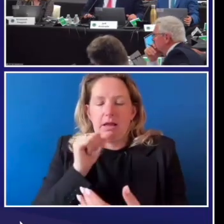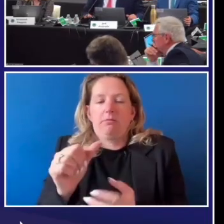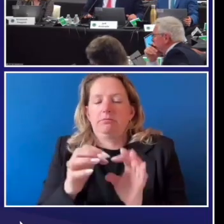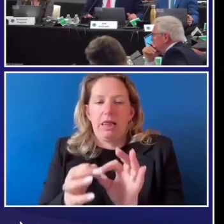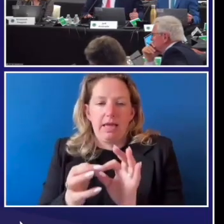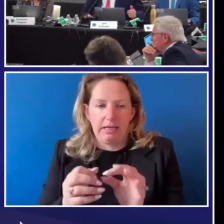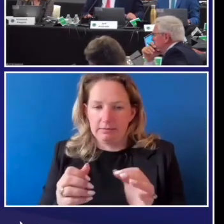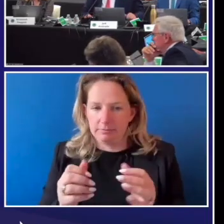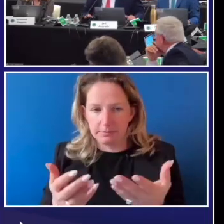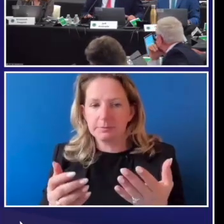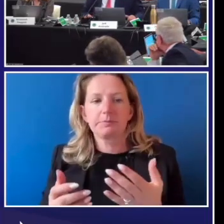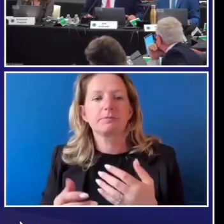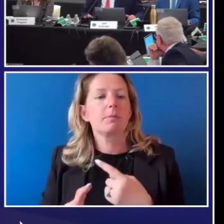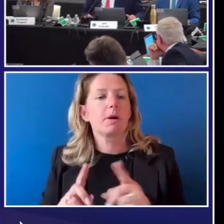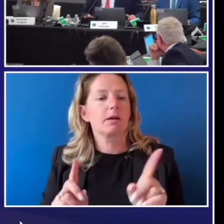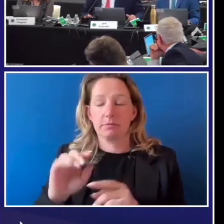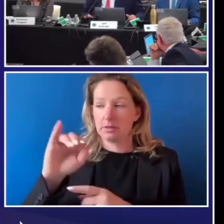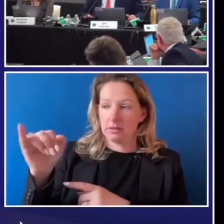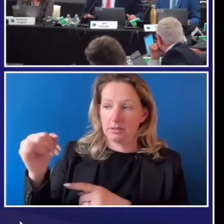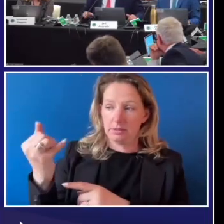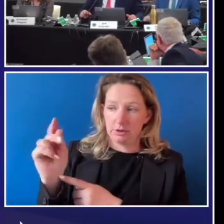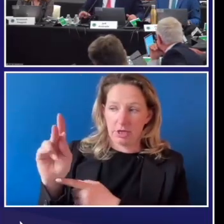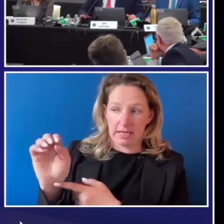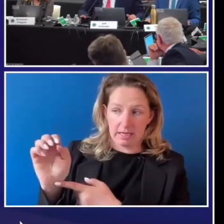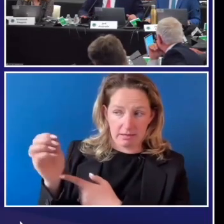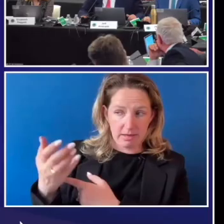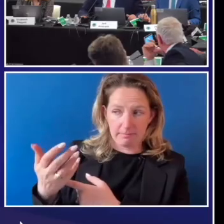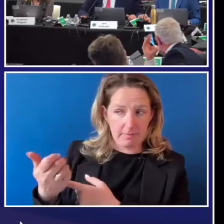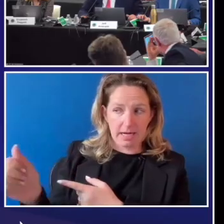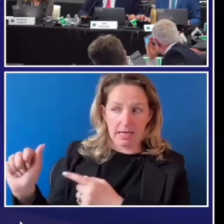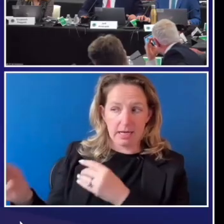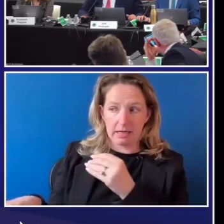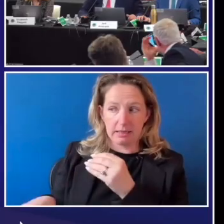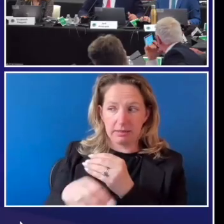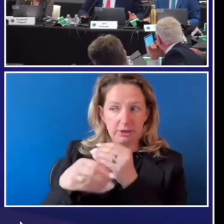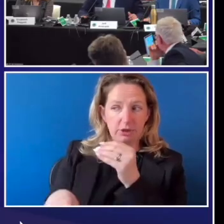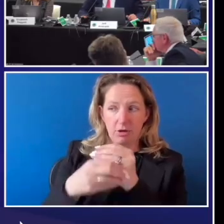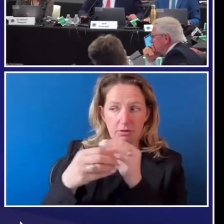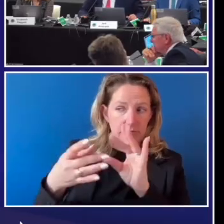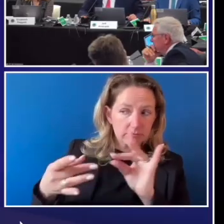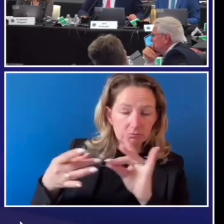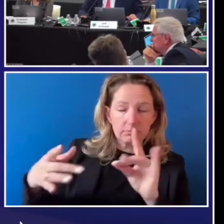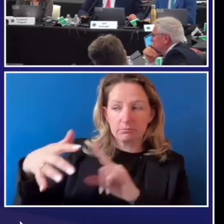Um, but I'll let, um, Jake, you won't have any, do you have any additional color on um, on antitrust?